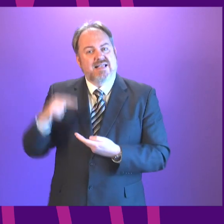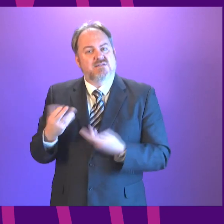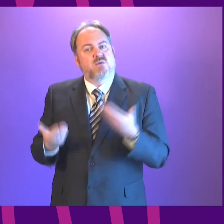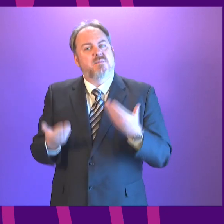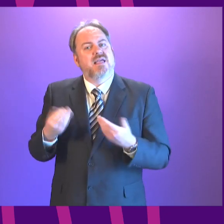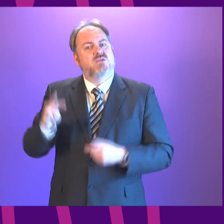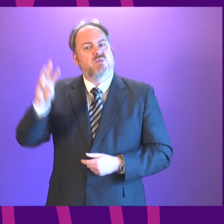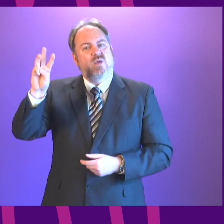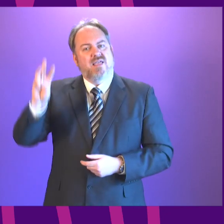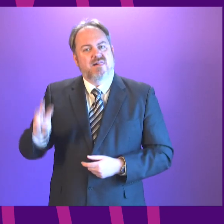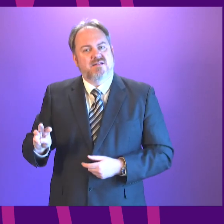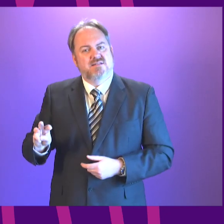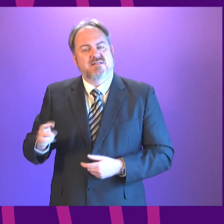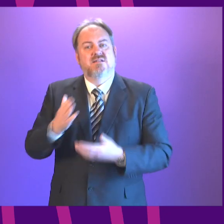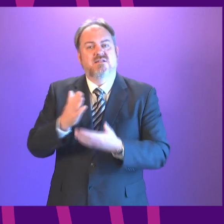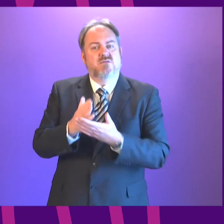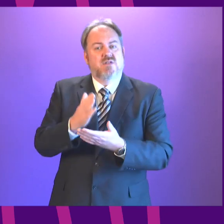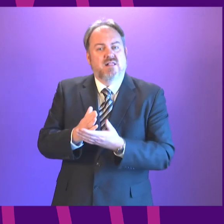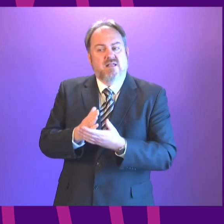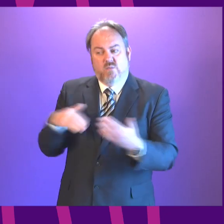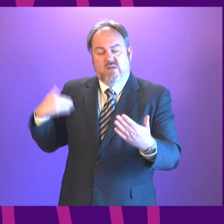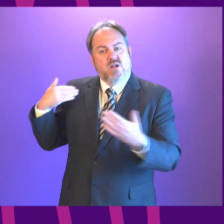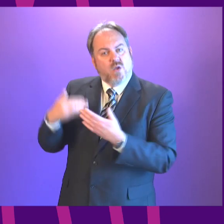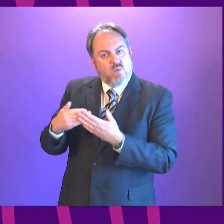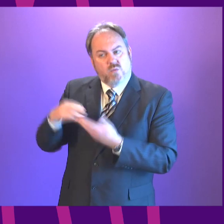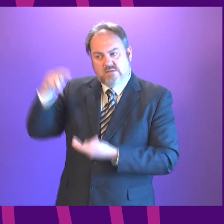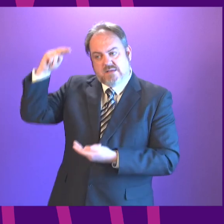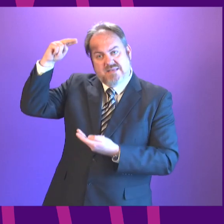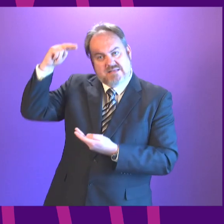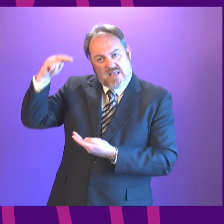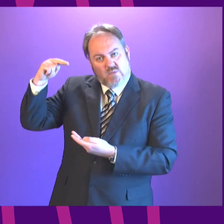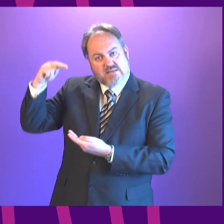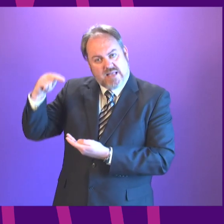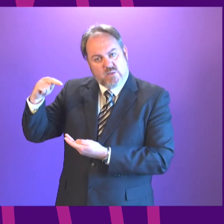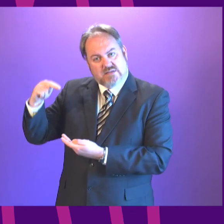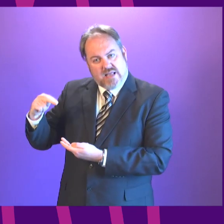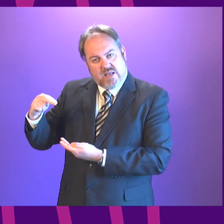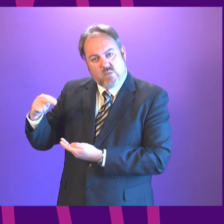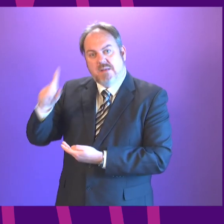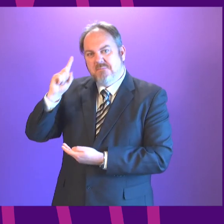However, after a sustained period of decline, our case numbers are now more volatile again